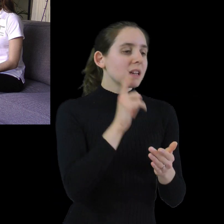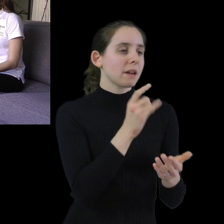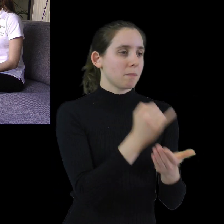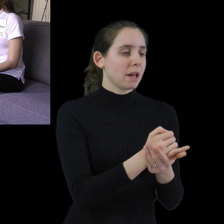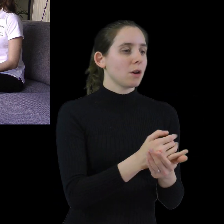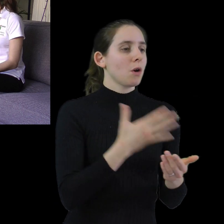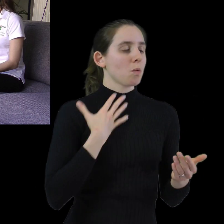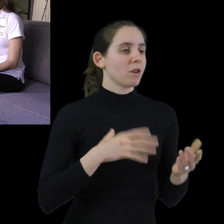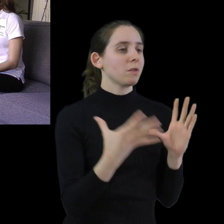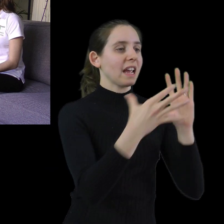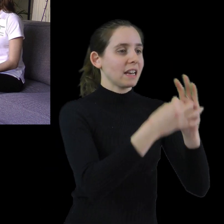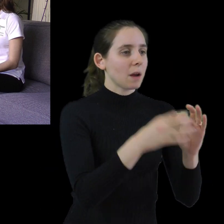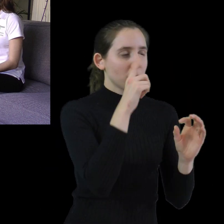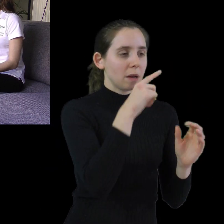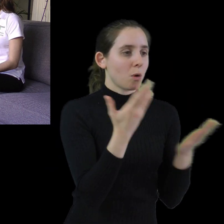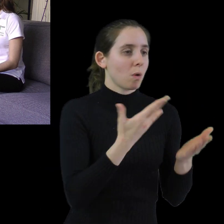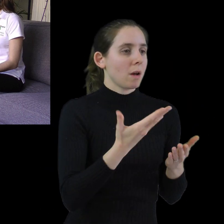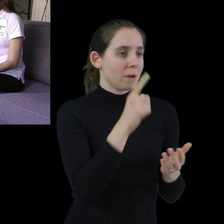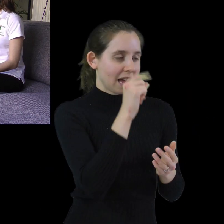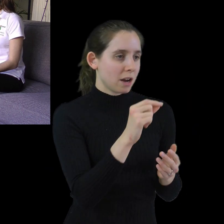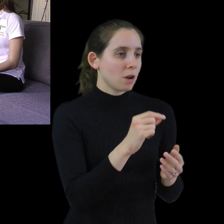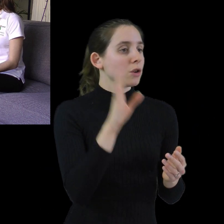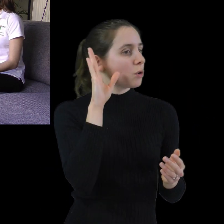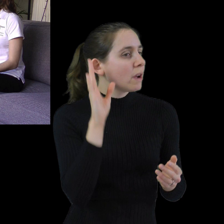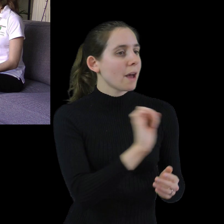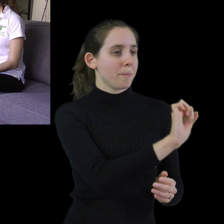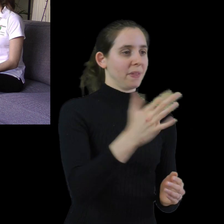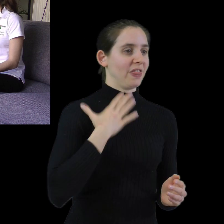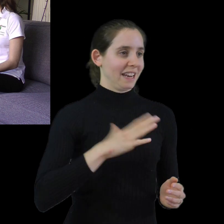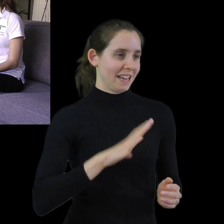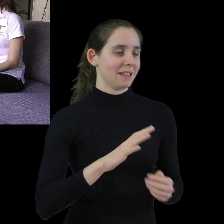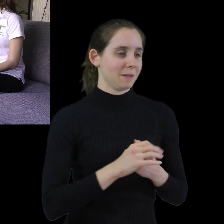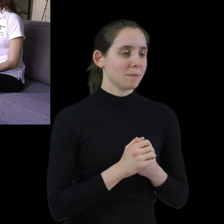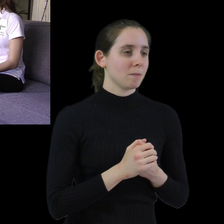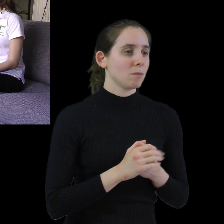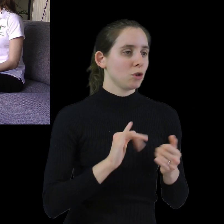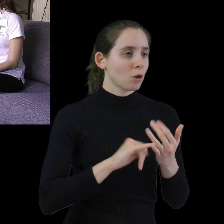where we can to hear what those needs are. And so...